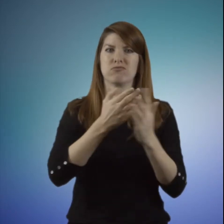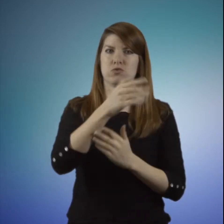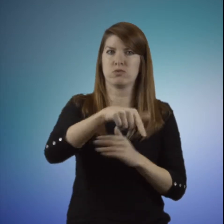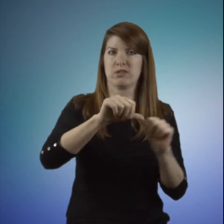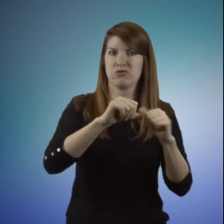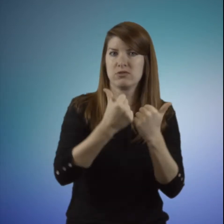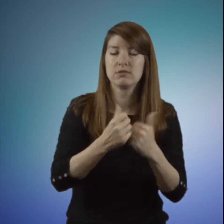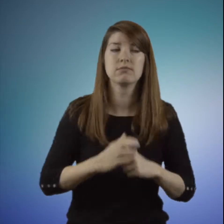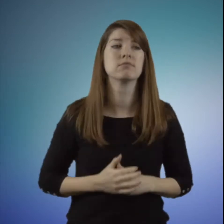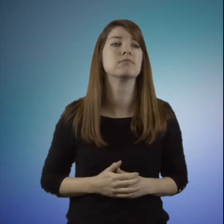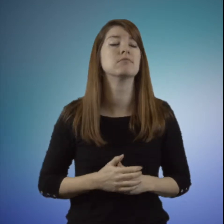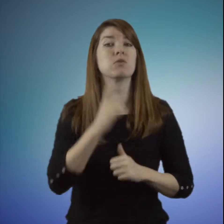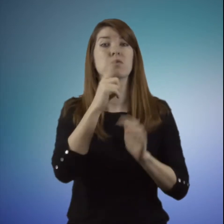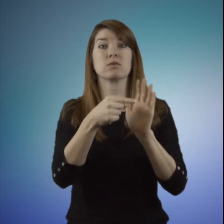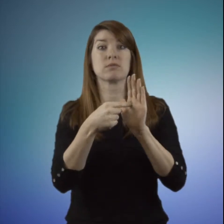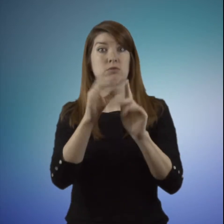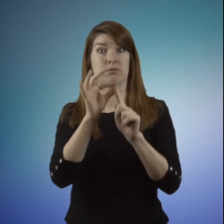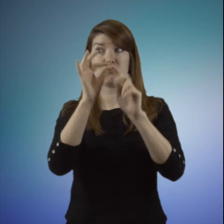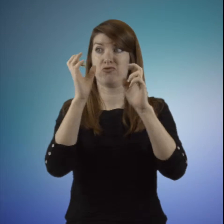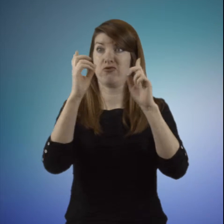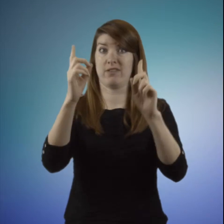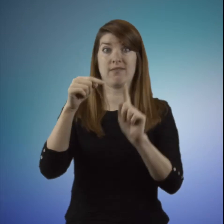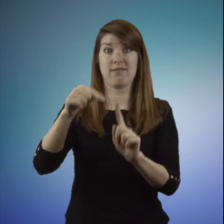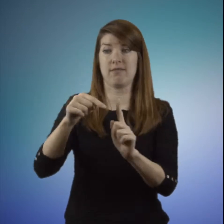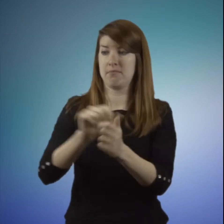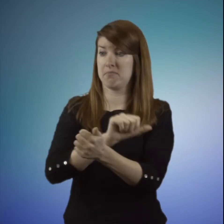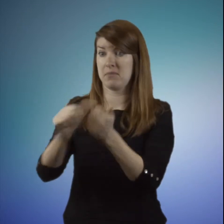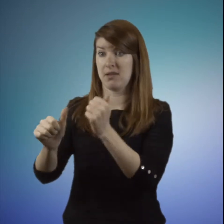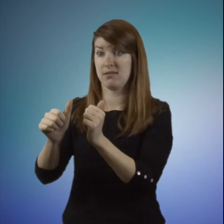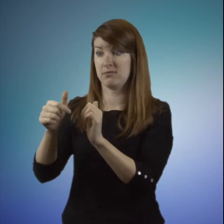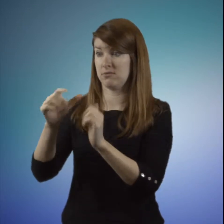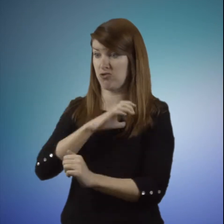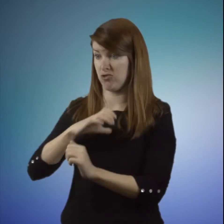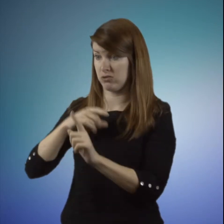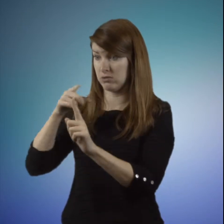So, laws related to special education, ones that are passed by Congress,